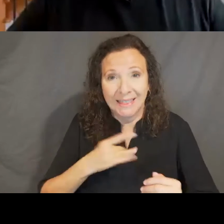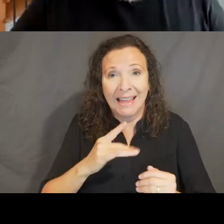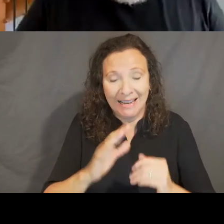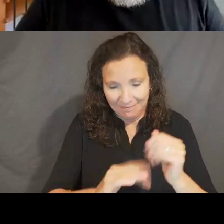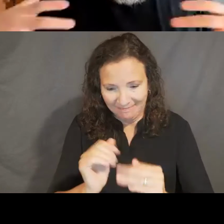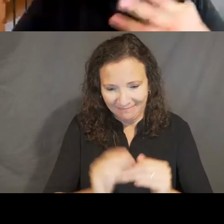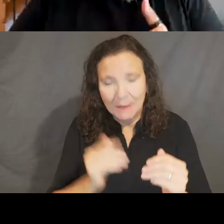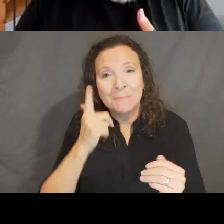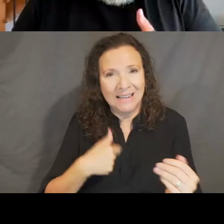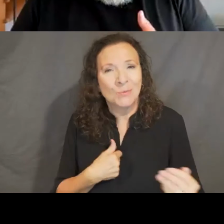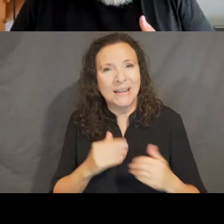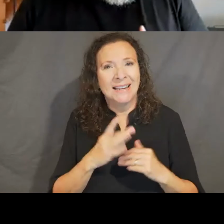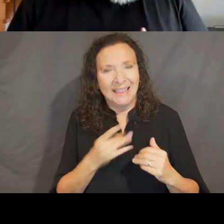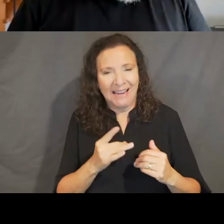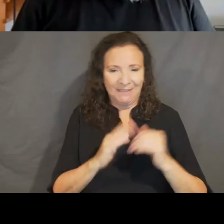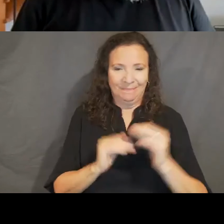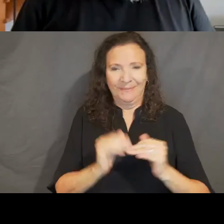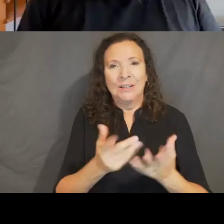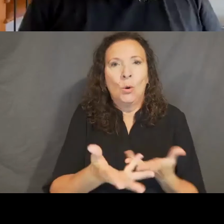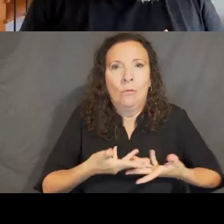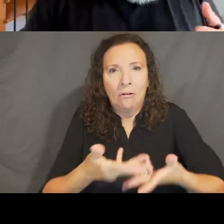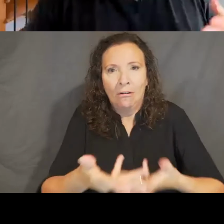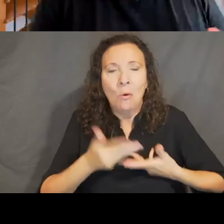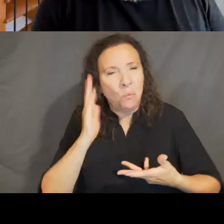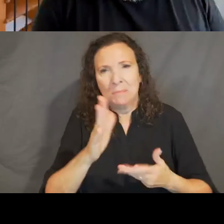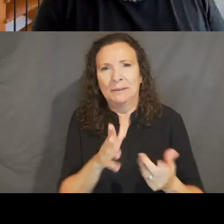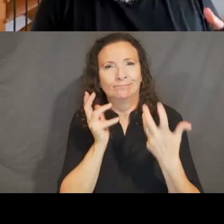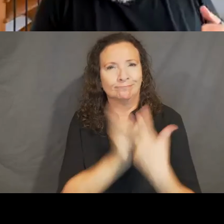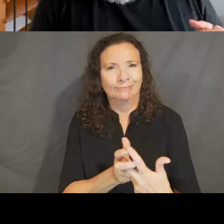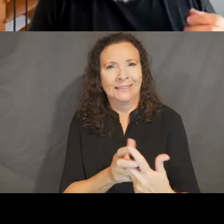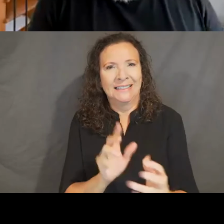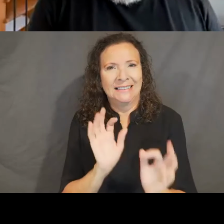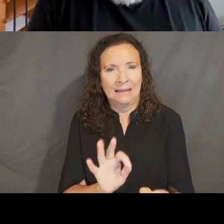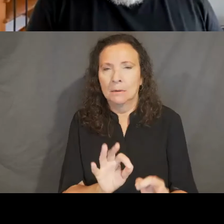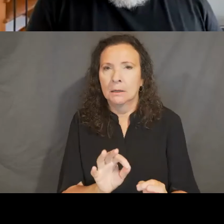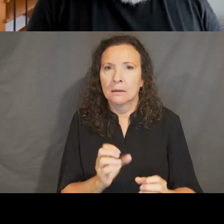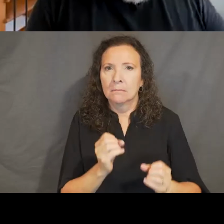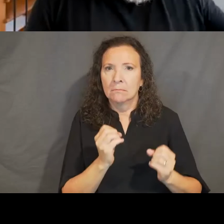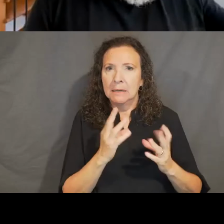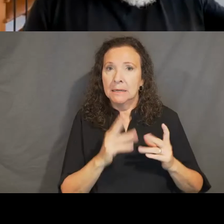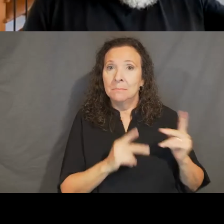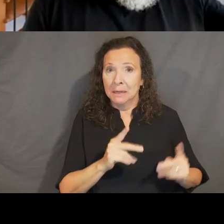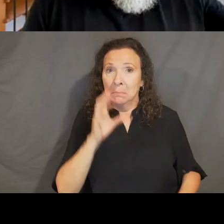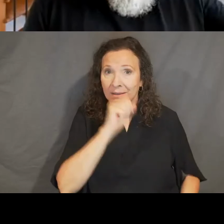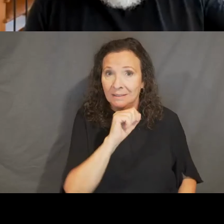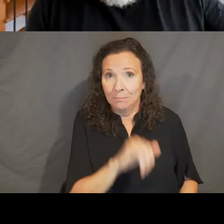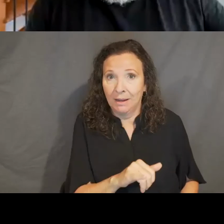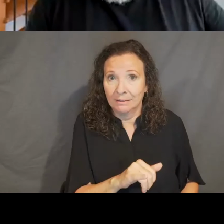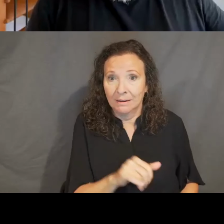It makes sense to us so we present that way. That's where you will see people making a lot of assumptions about one-size-fits-all